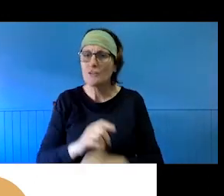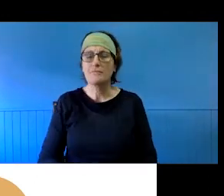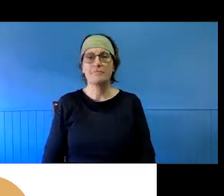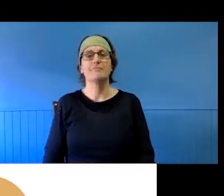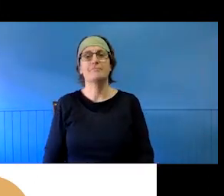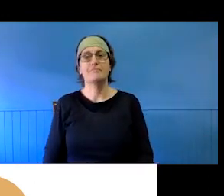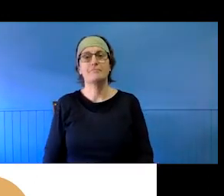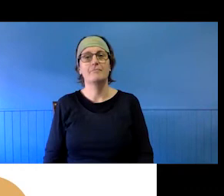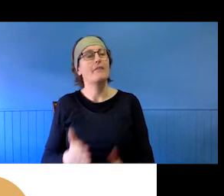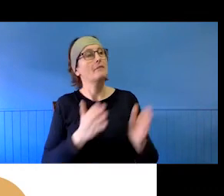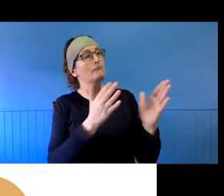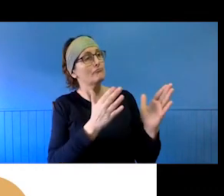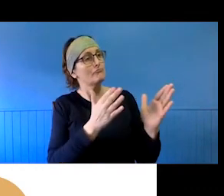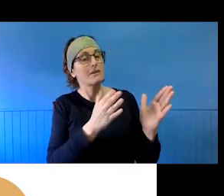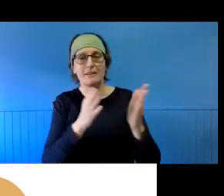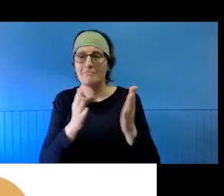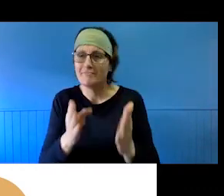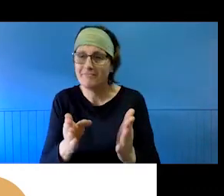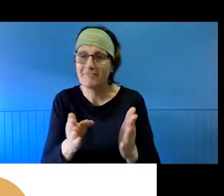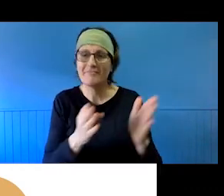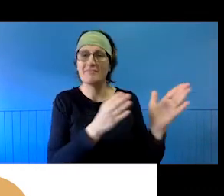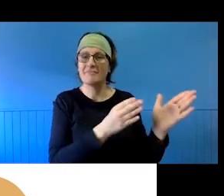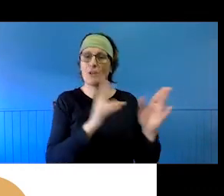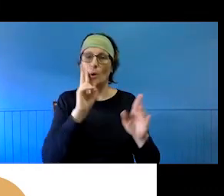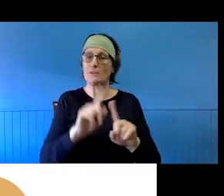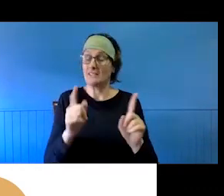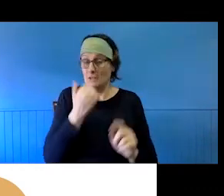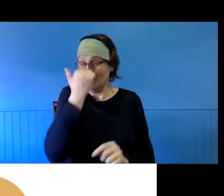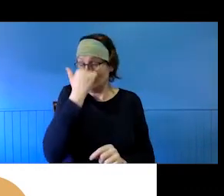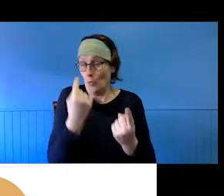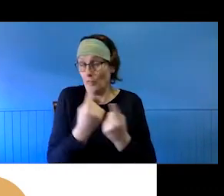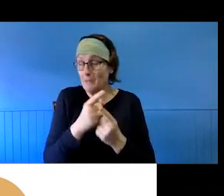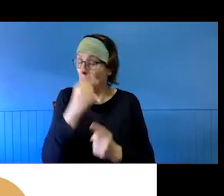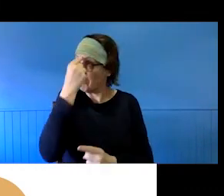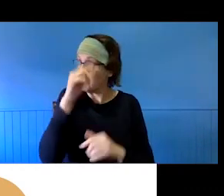camera and then look again off screen. Small little things to think about.